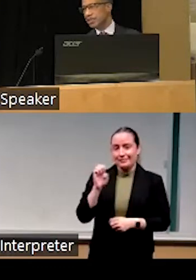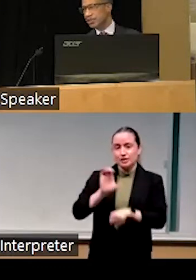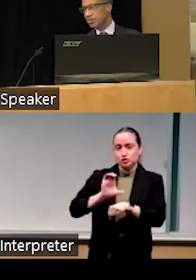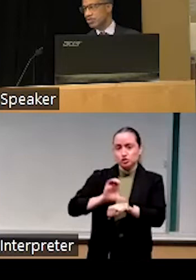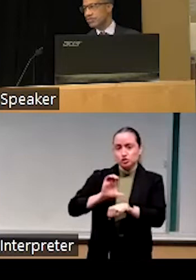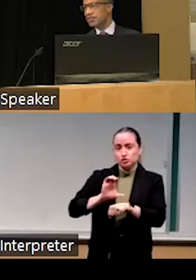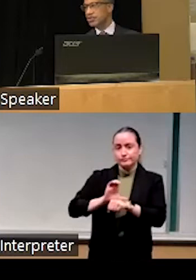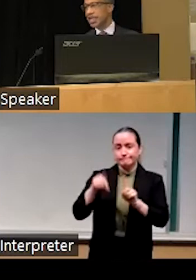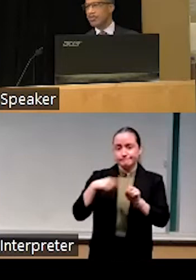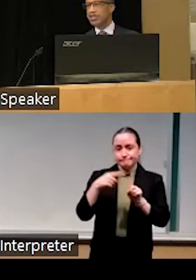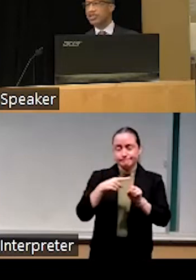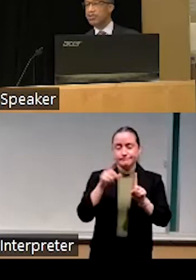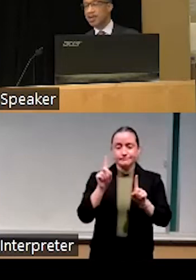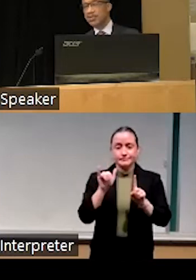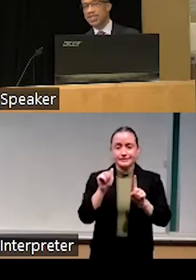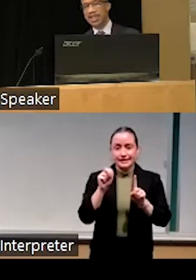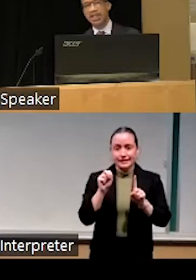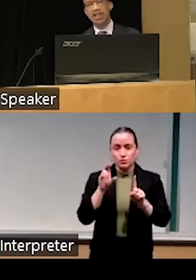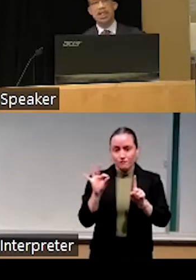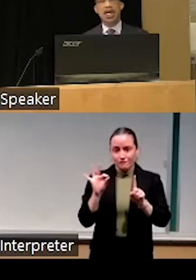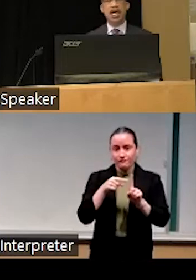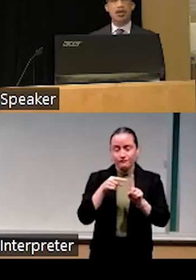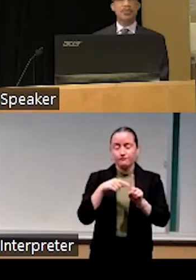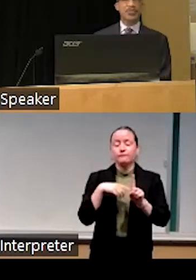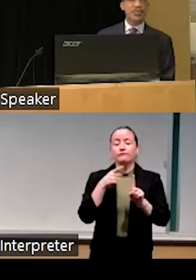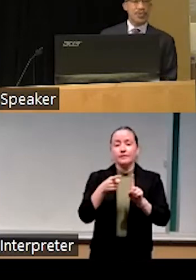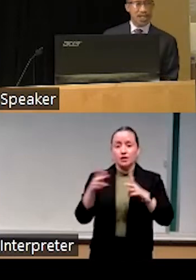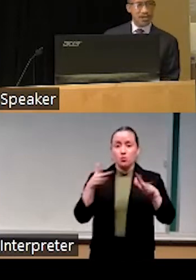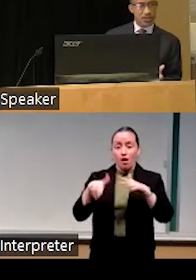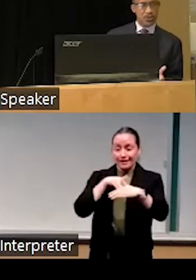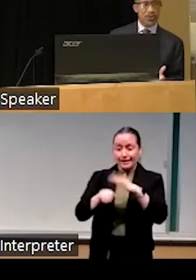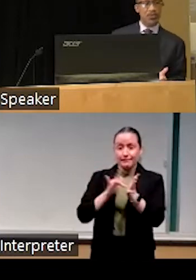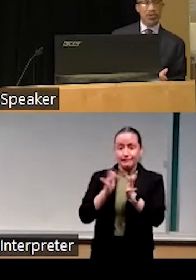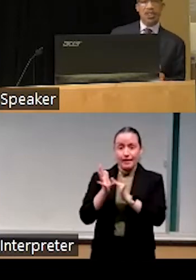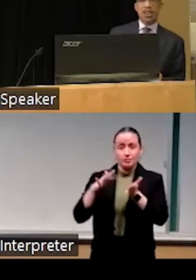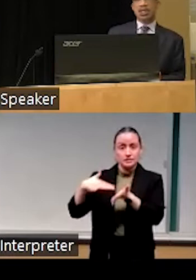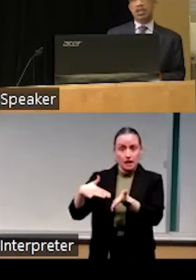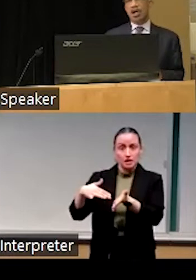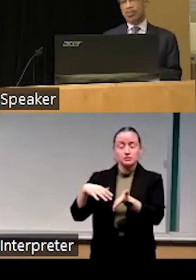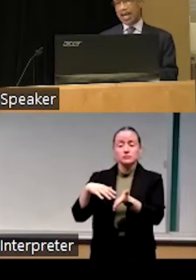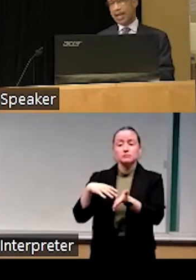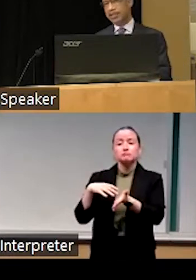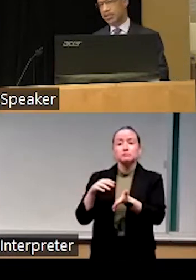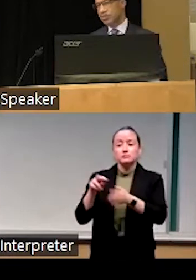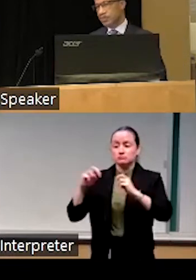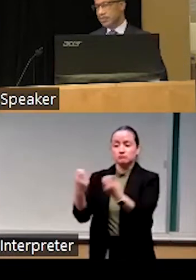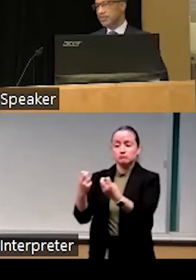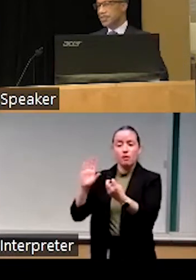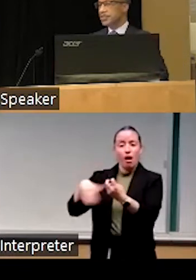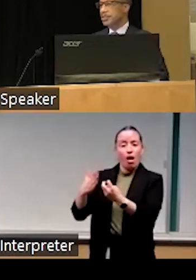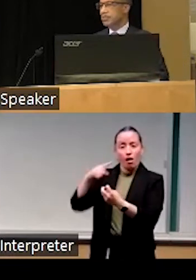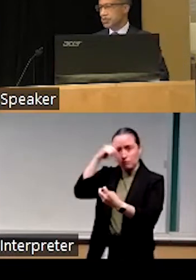Dylan roof who came into their Bible study the individuals were all black Dylan roof was was